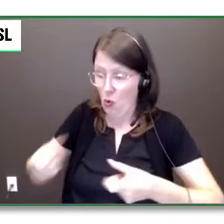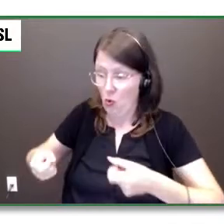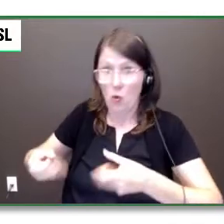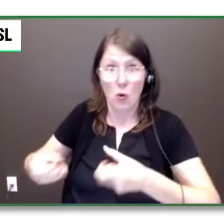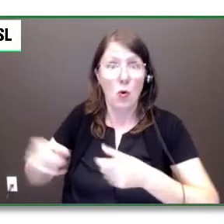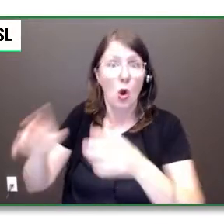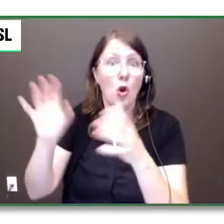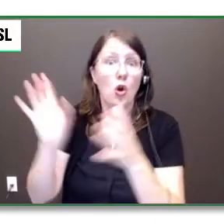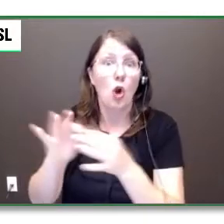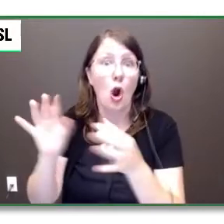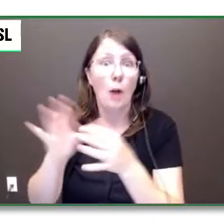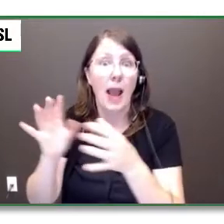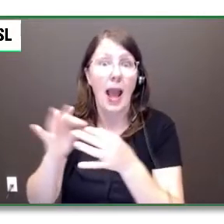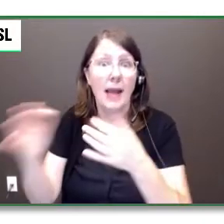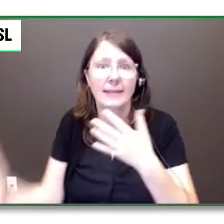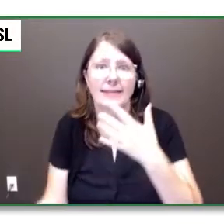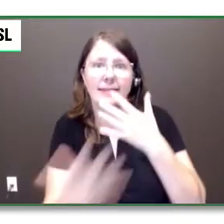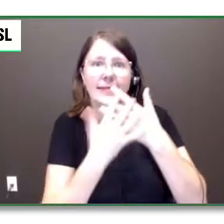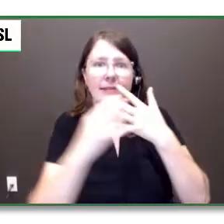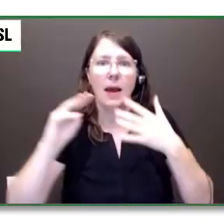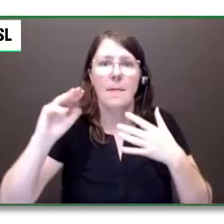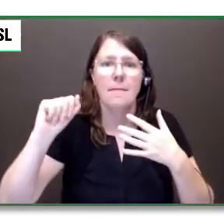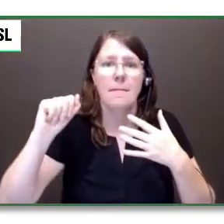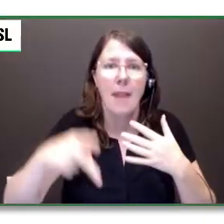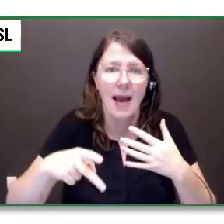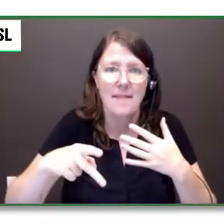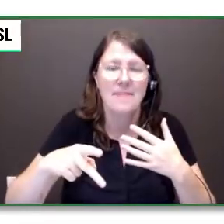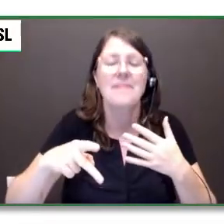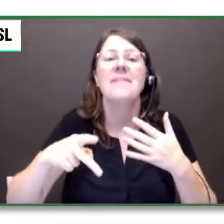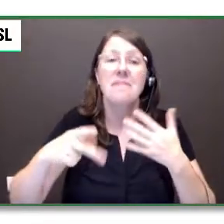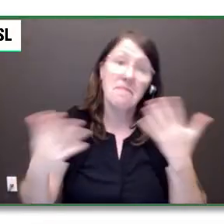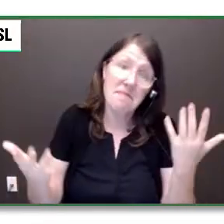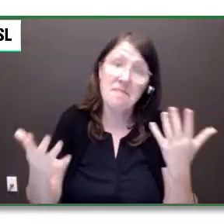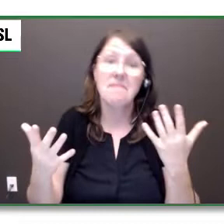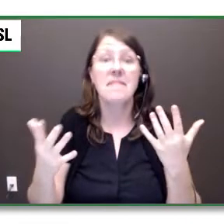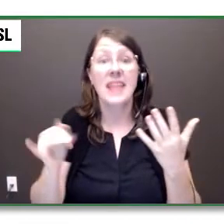the end of long routes. I mean that's an obvious one but this hopefully